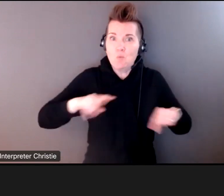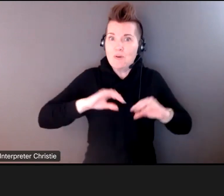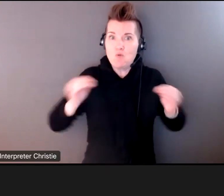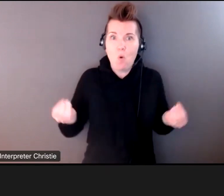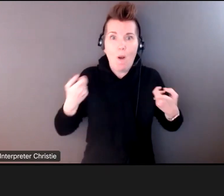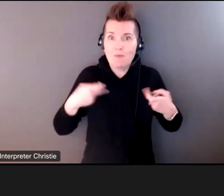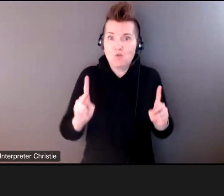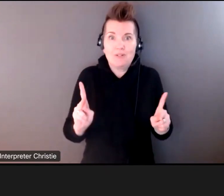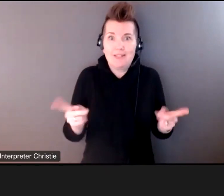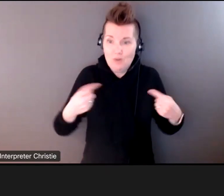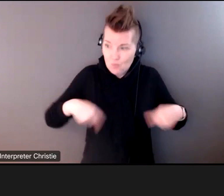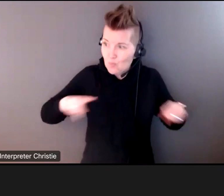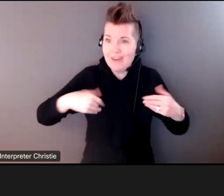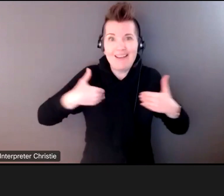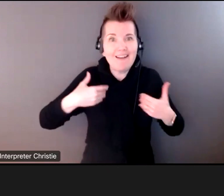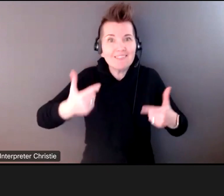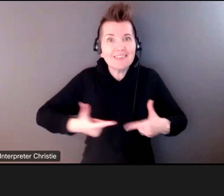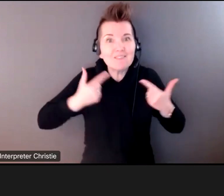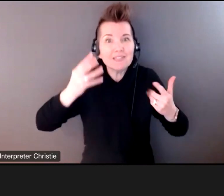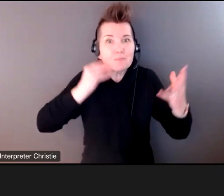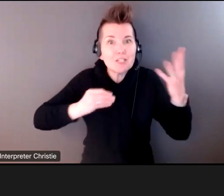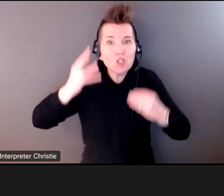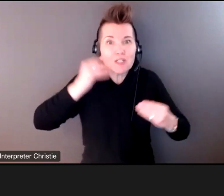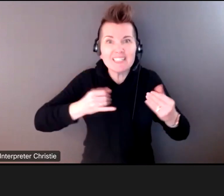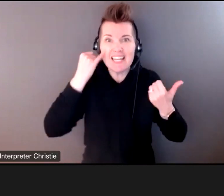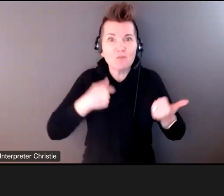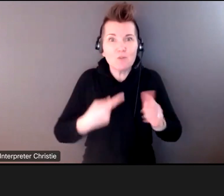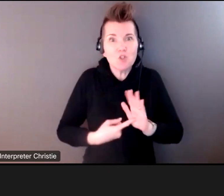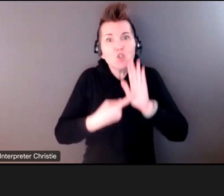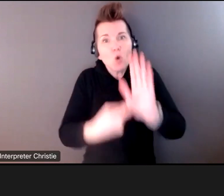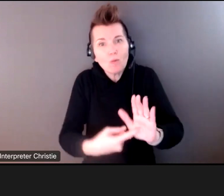experience, to have our voice heard, how are we really going to move forward, and how are